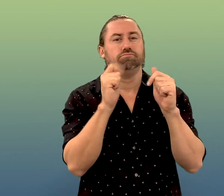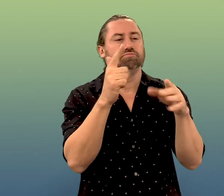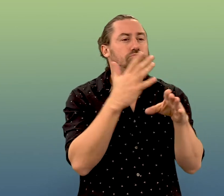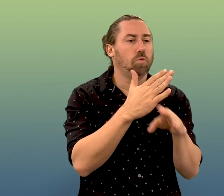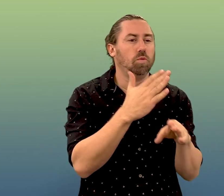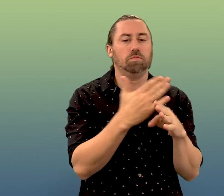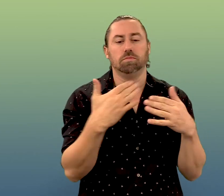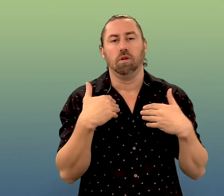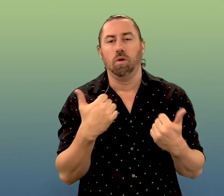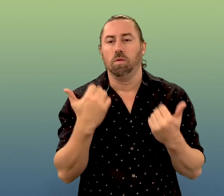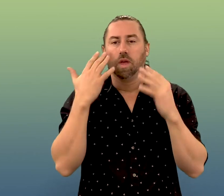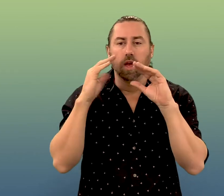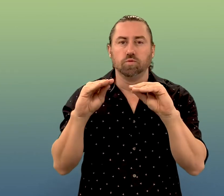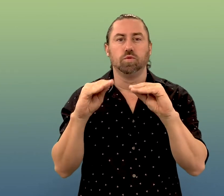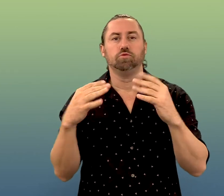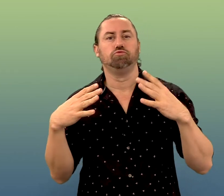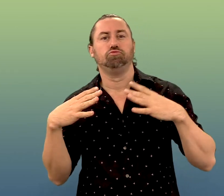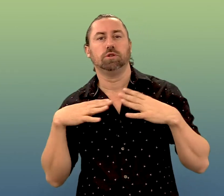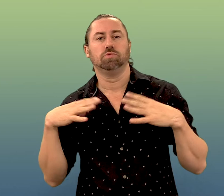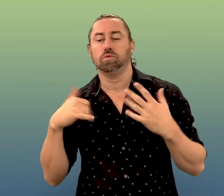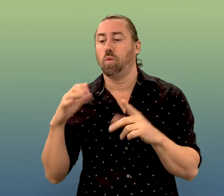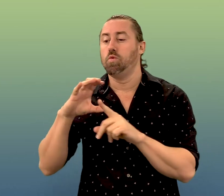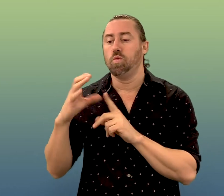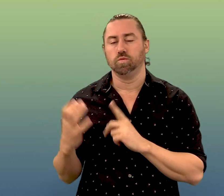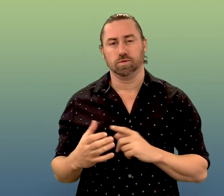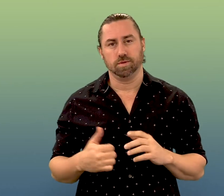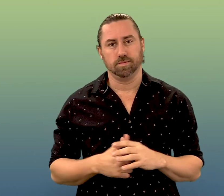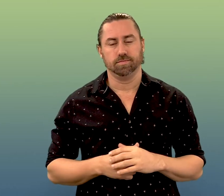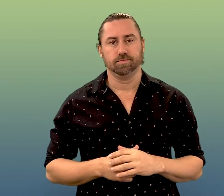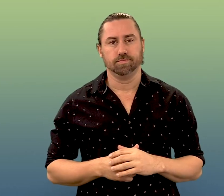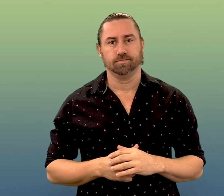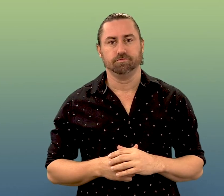and access employment, health, education, recreation and culture.